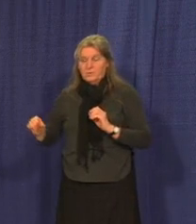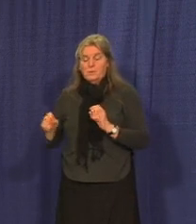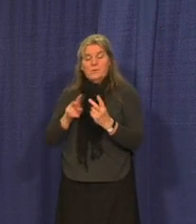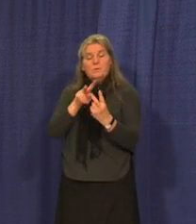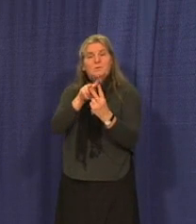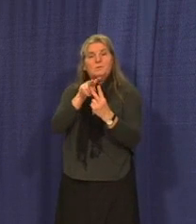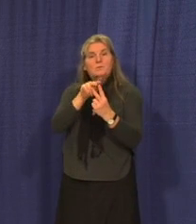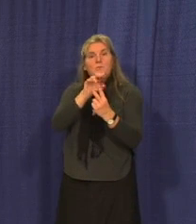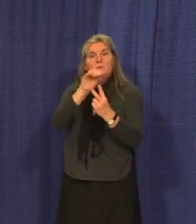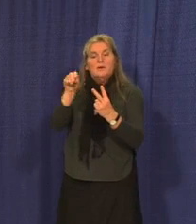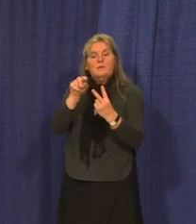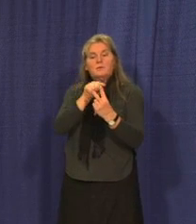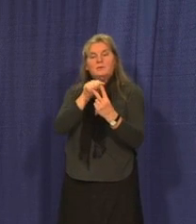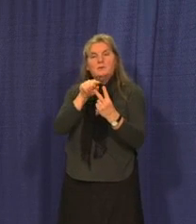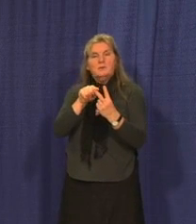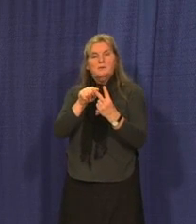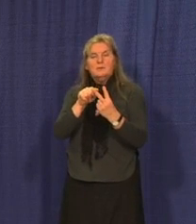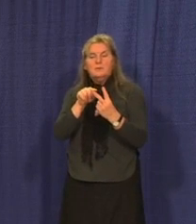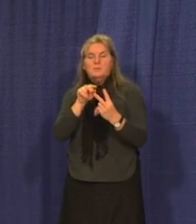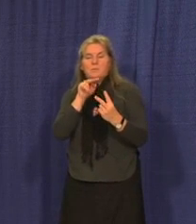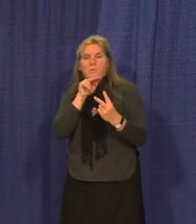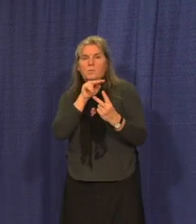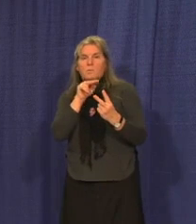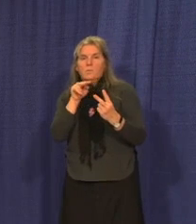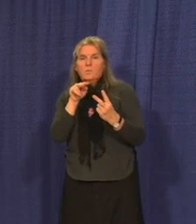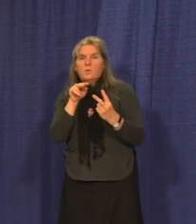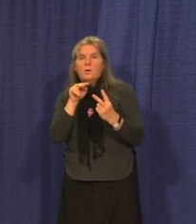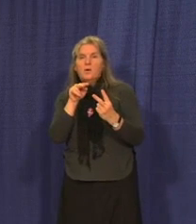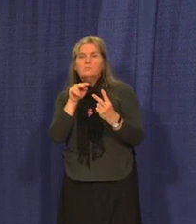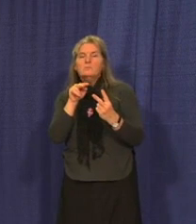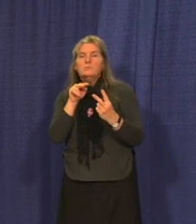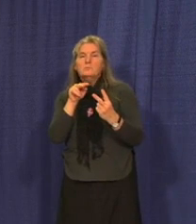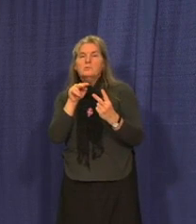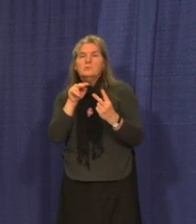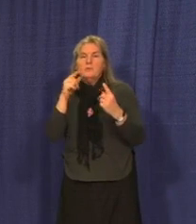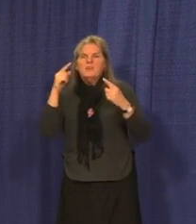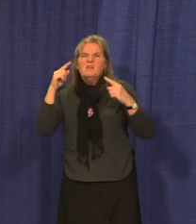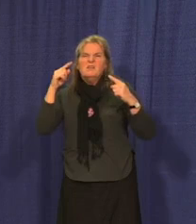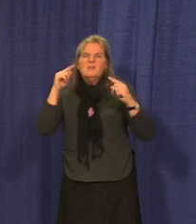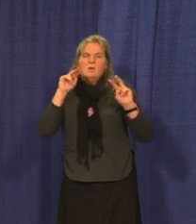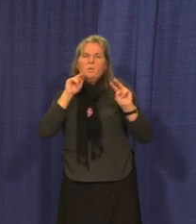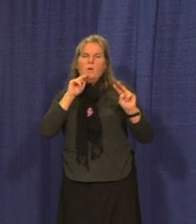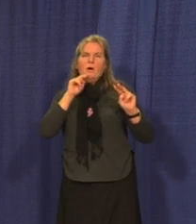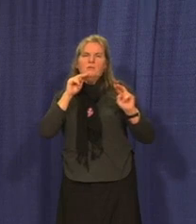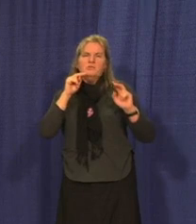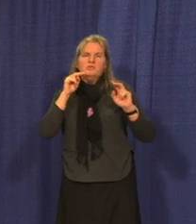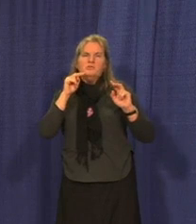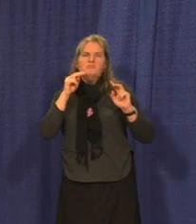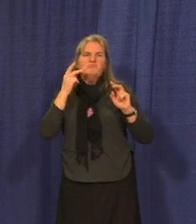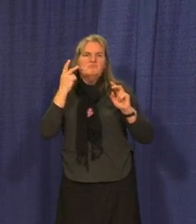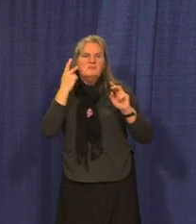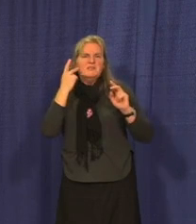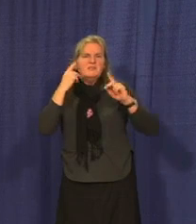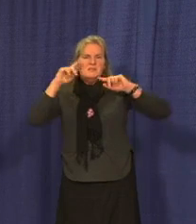trials for both companies, and the effectiveness based upon those trials will determine a